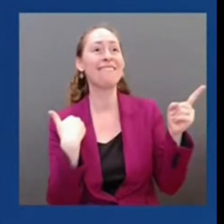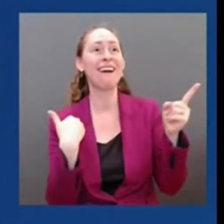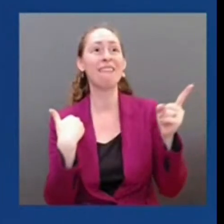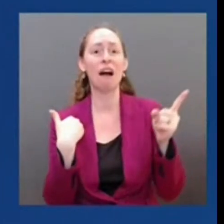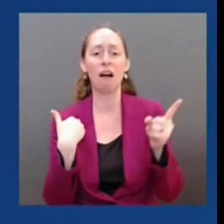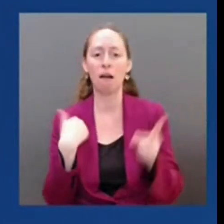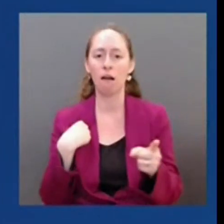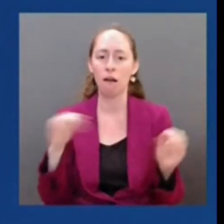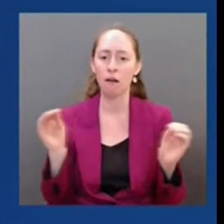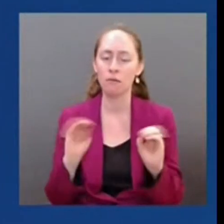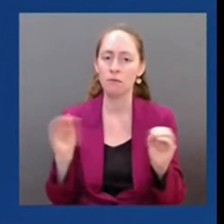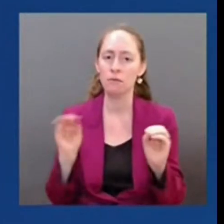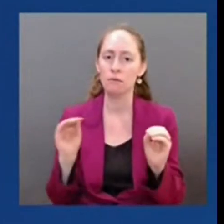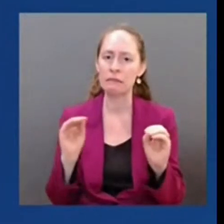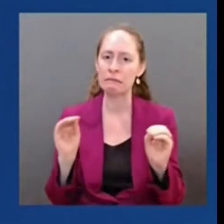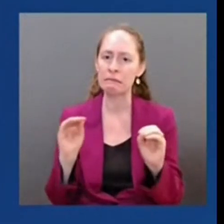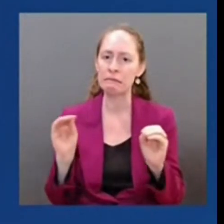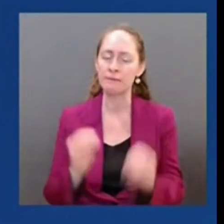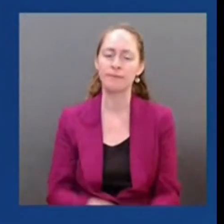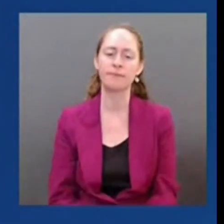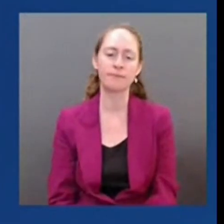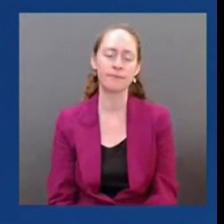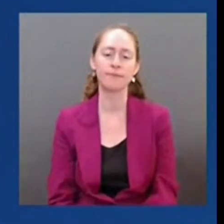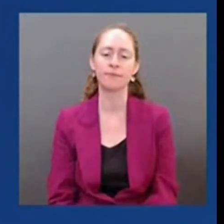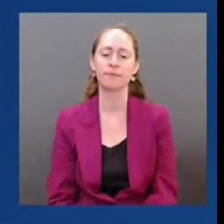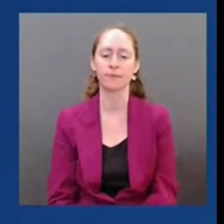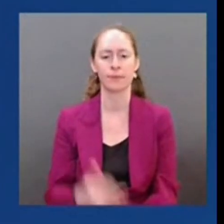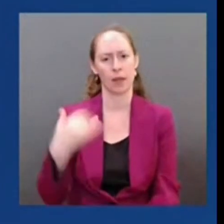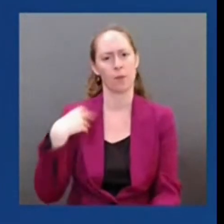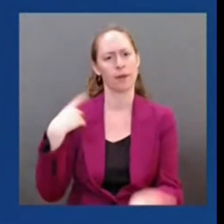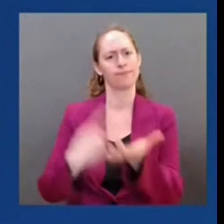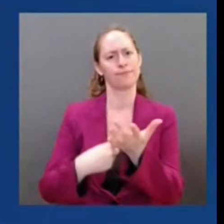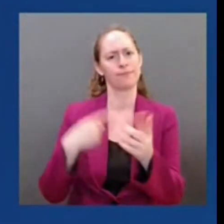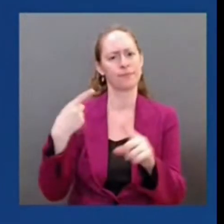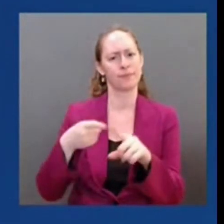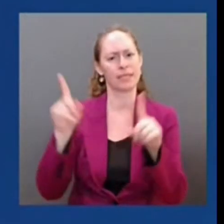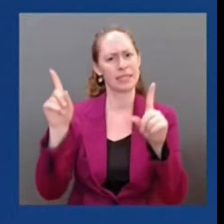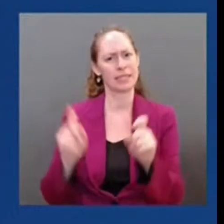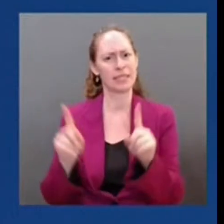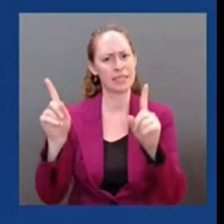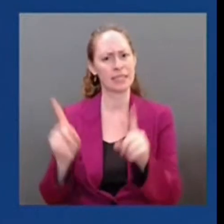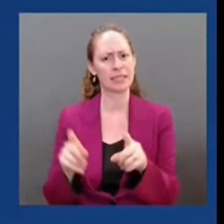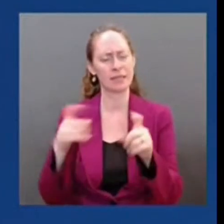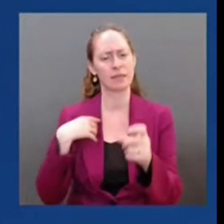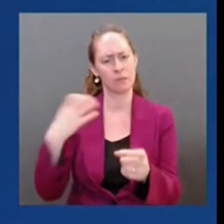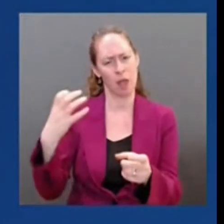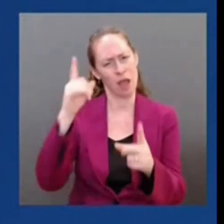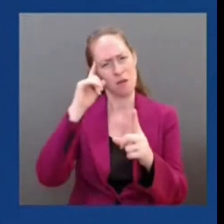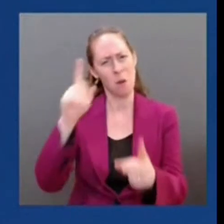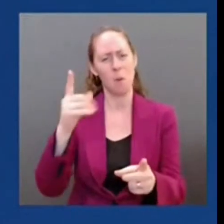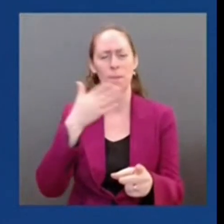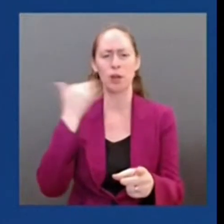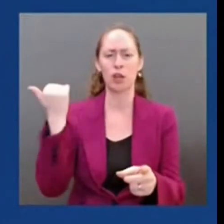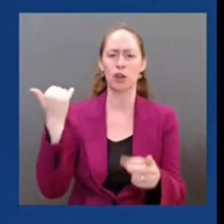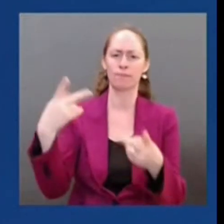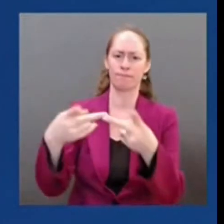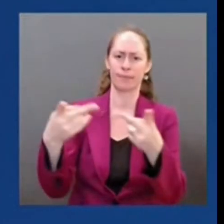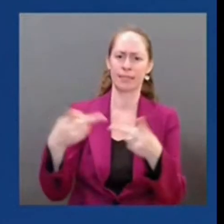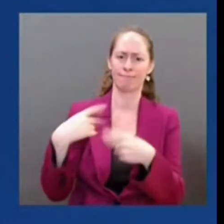AMERICANS WILL NOT HAVE. LAST BUT CERTAINLY NOT LEAST, ON THE ISSUE OF TESTING. WE HAVE DONE A LOT OF WORK TO